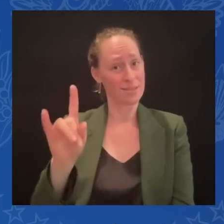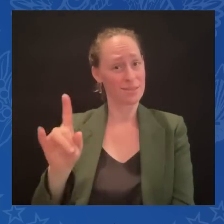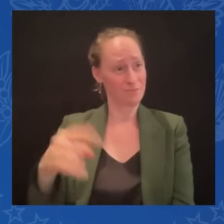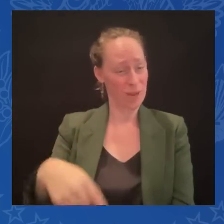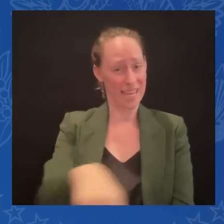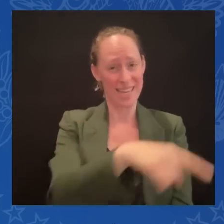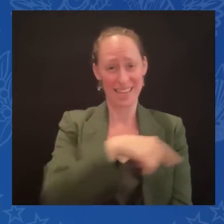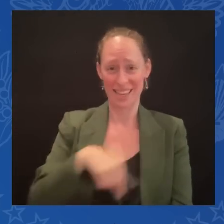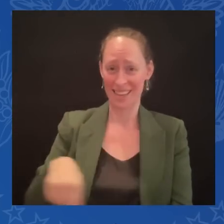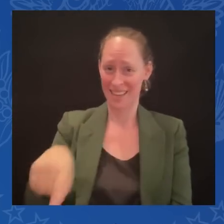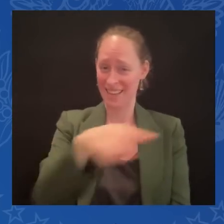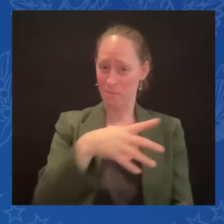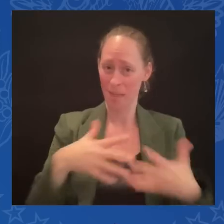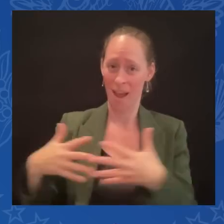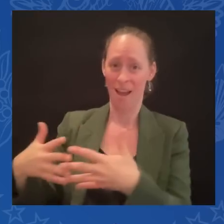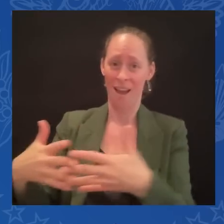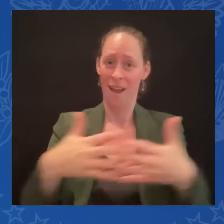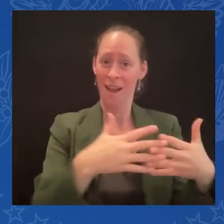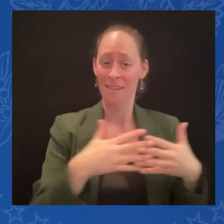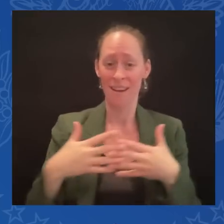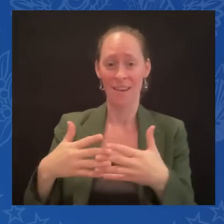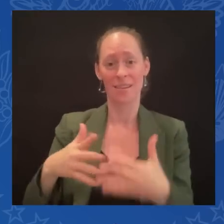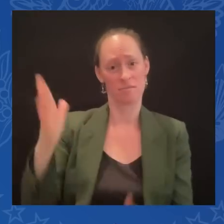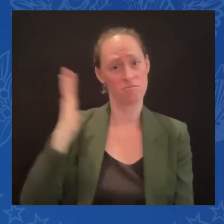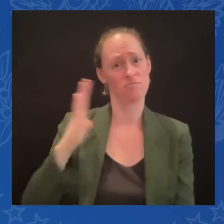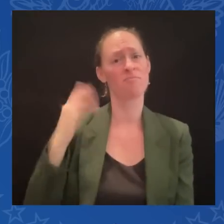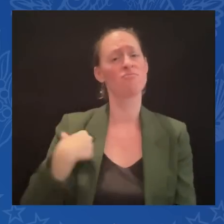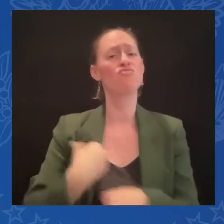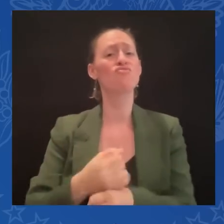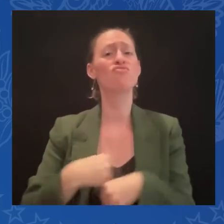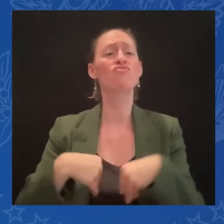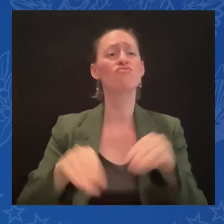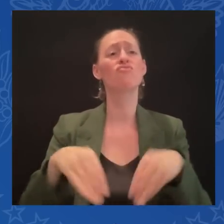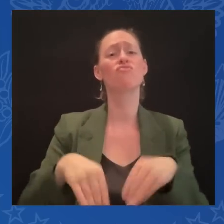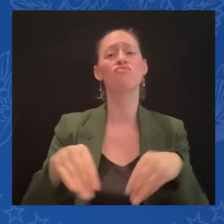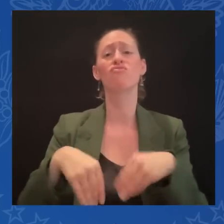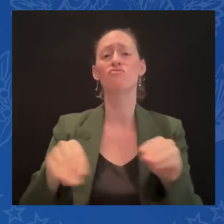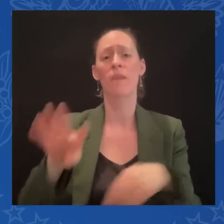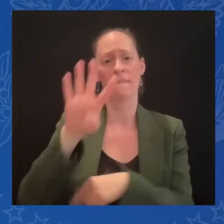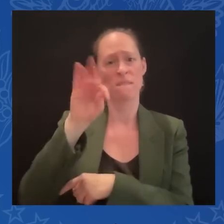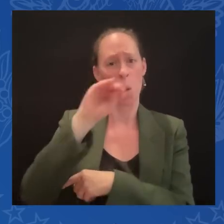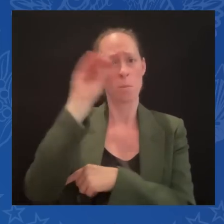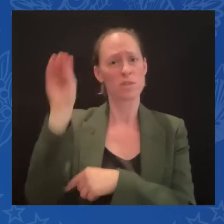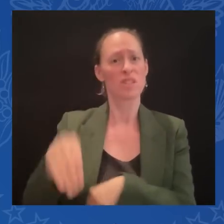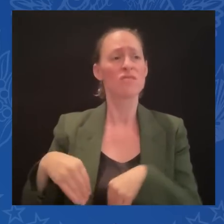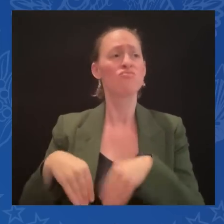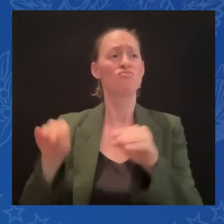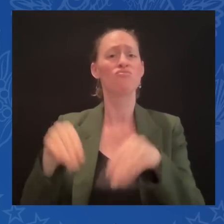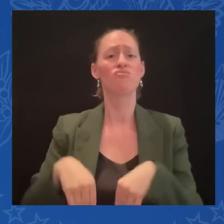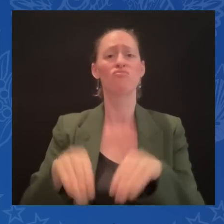of the world's chips down to less than 10 percent. That's why we designed and I signed the CHIPS